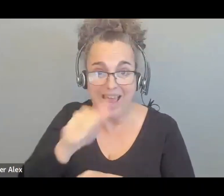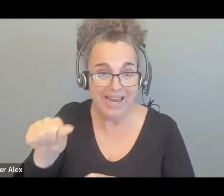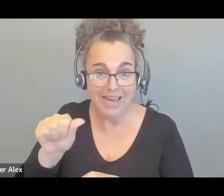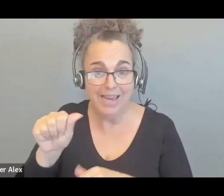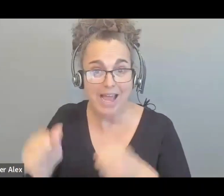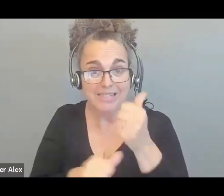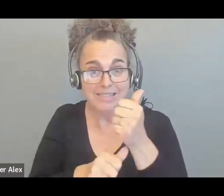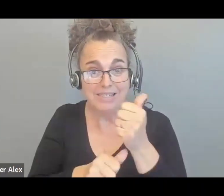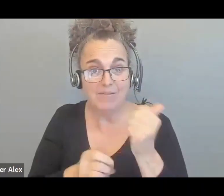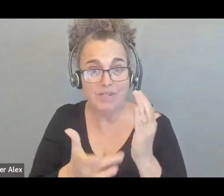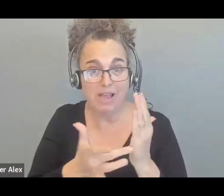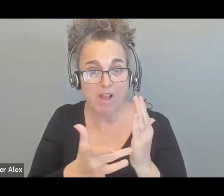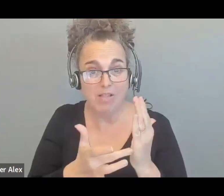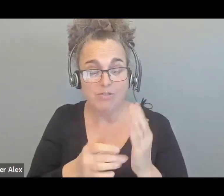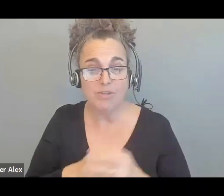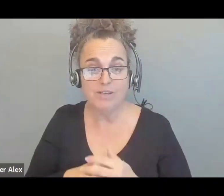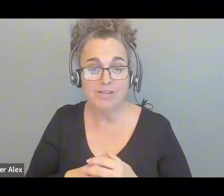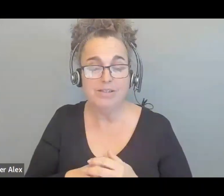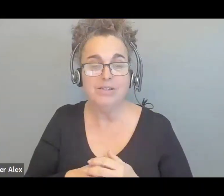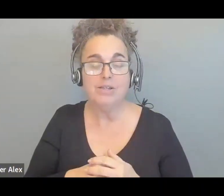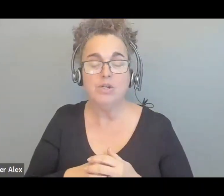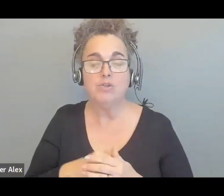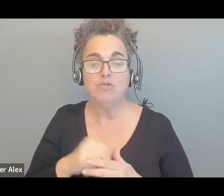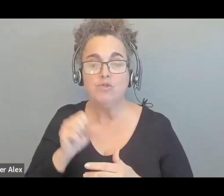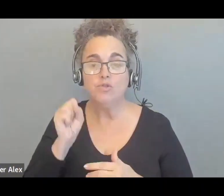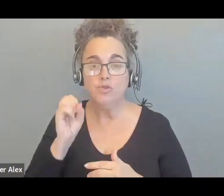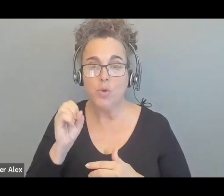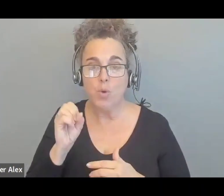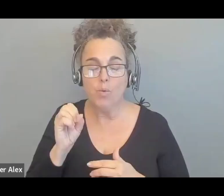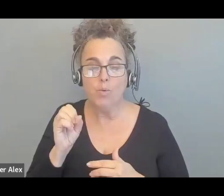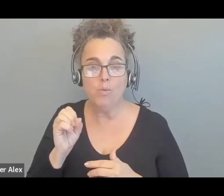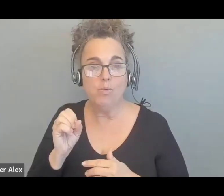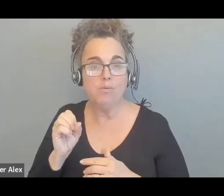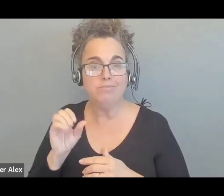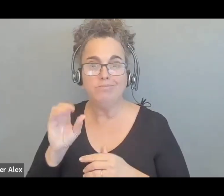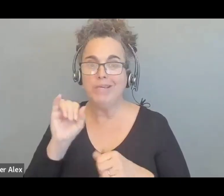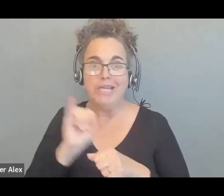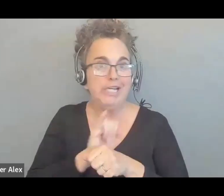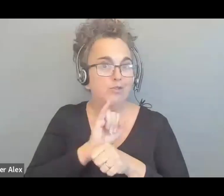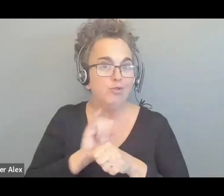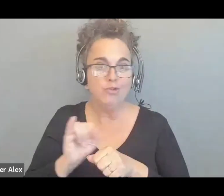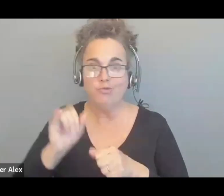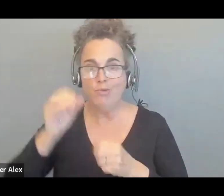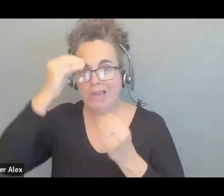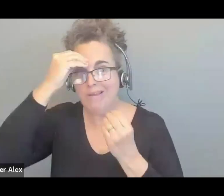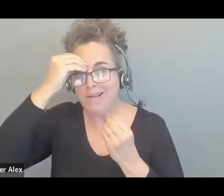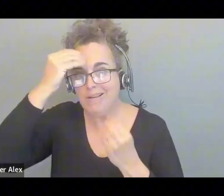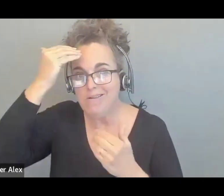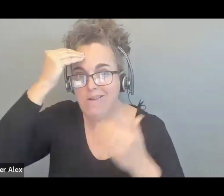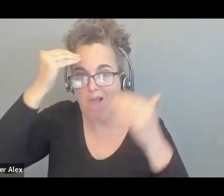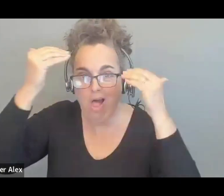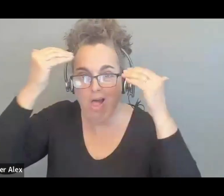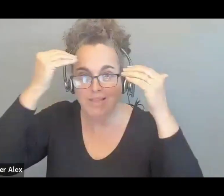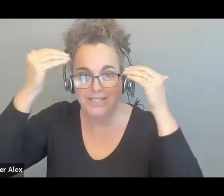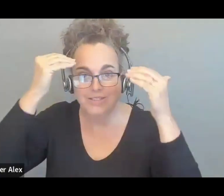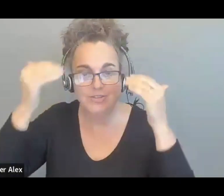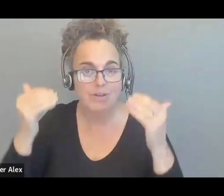So a lot of the industry knowledge that has been accumulated from assistive